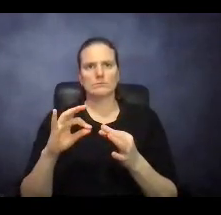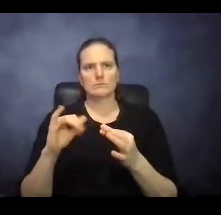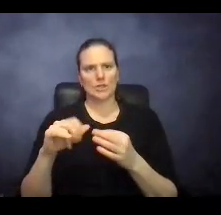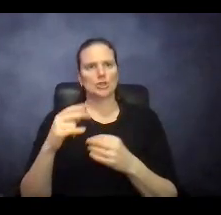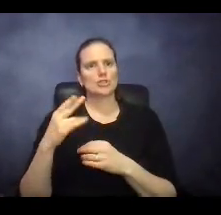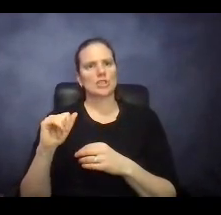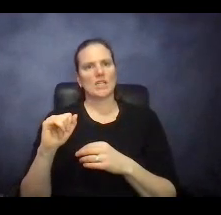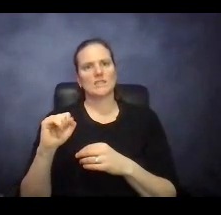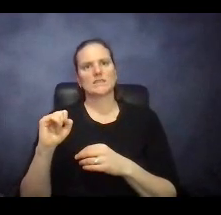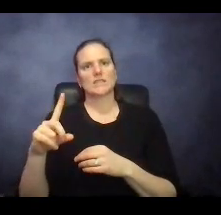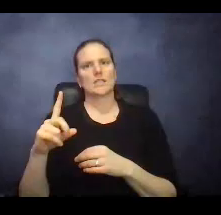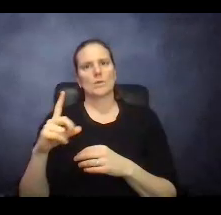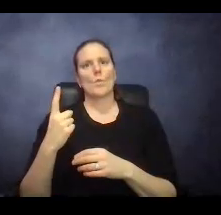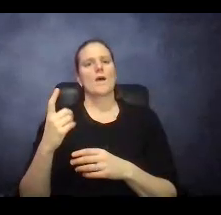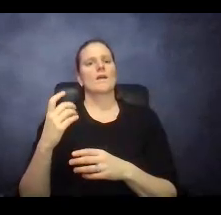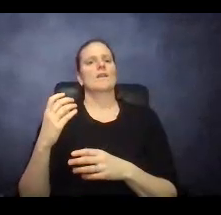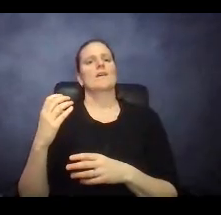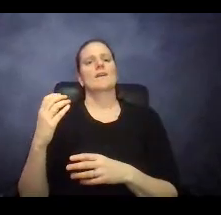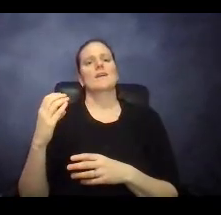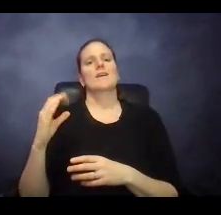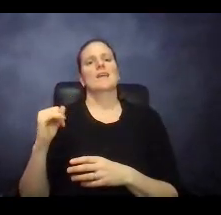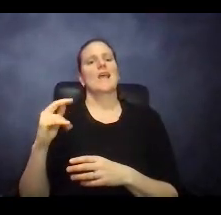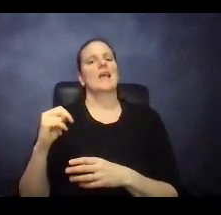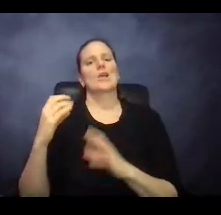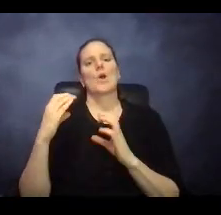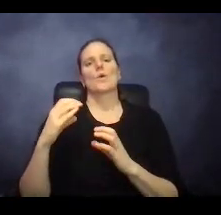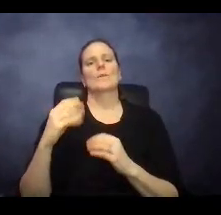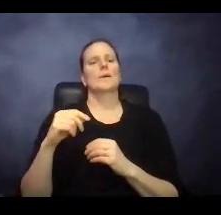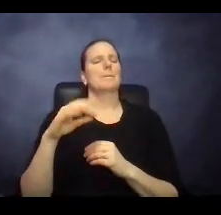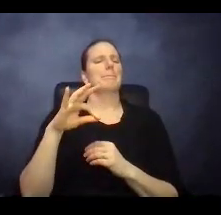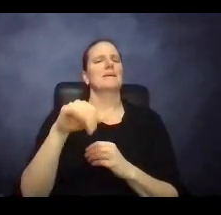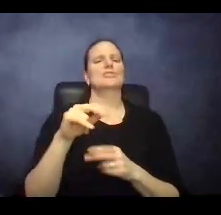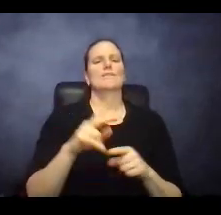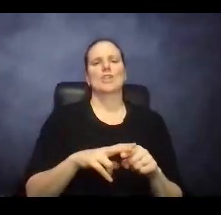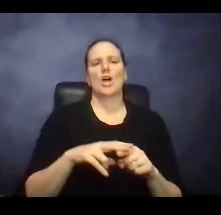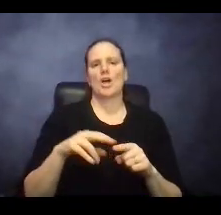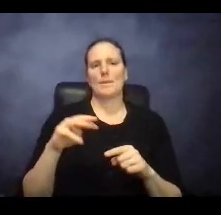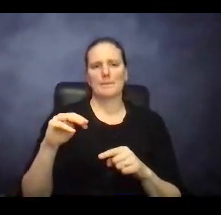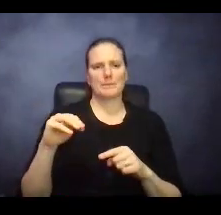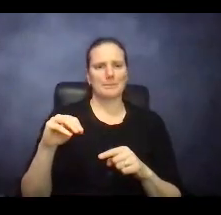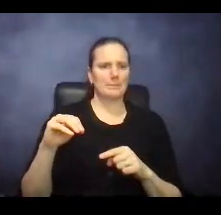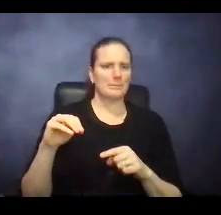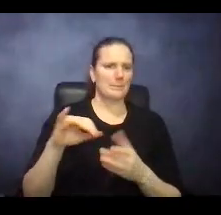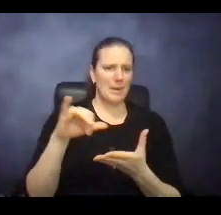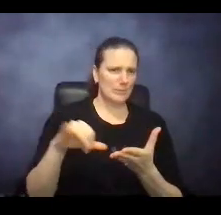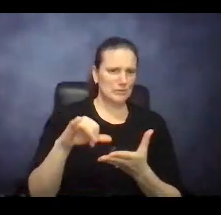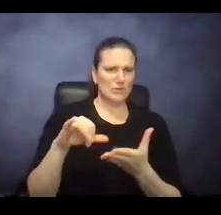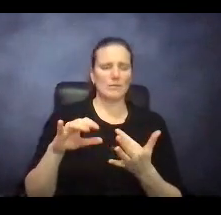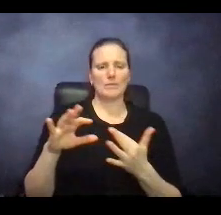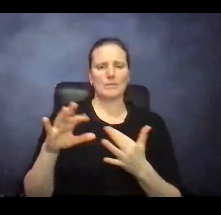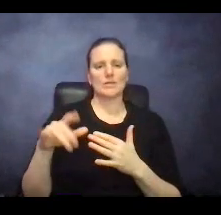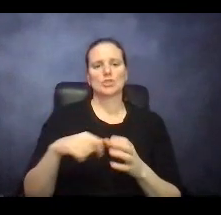One can of coconut milk, tablespoon of maple syrup, and a pinch of salt stirred up really, really well. And then leave it in like in a mason jar